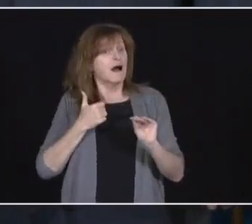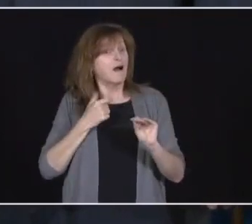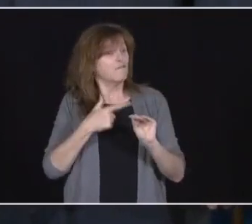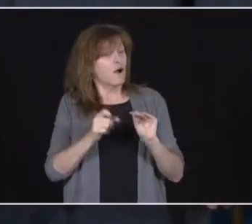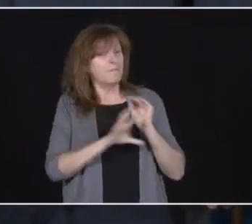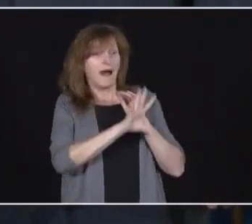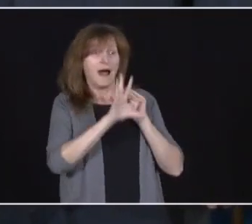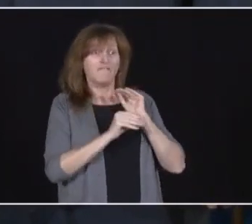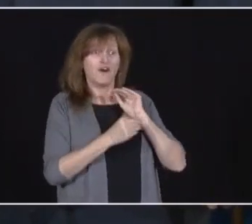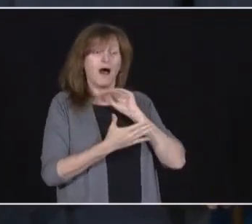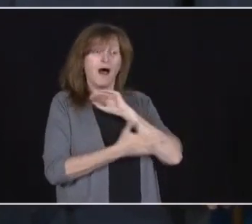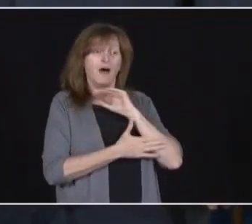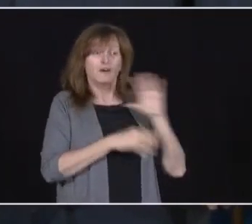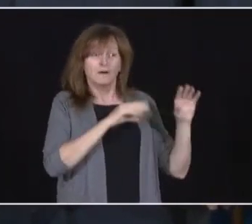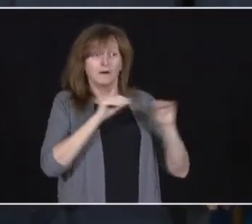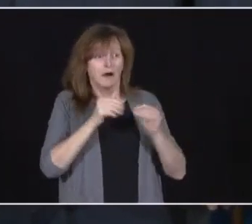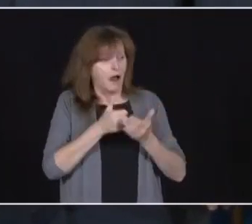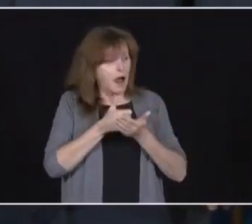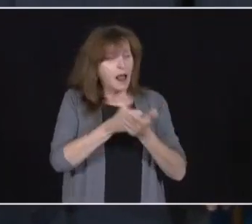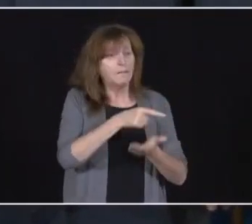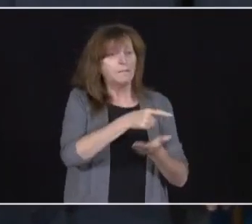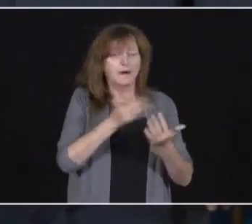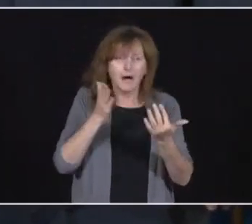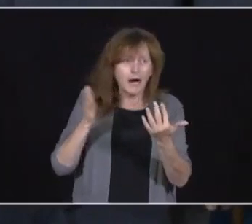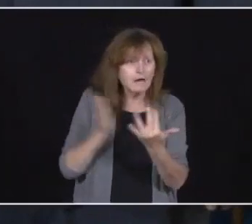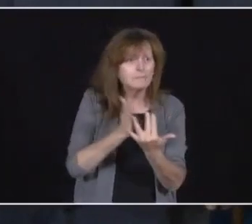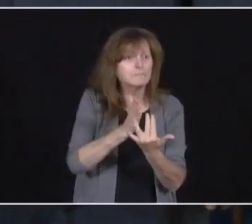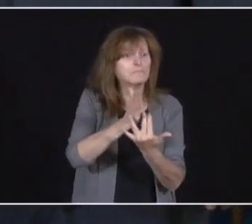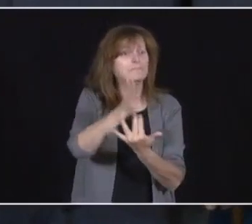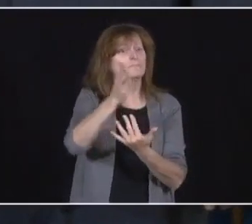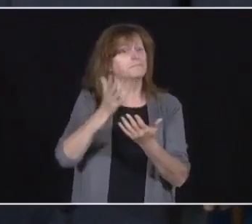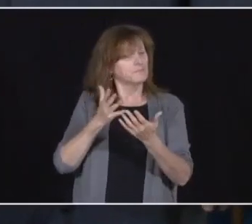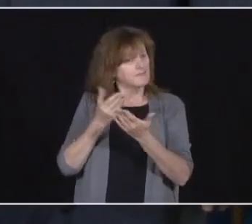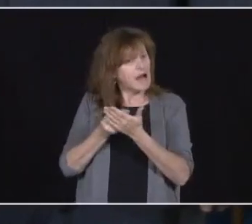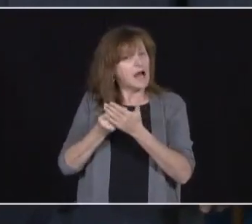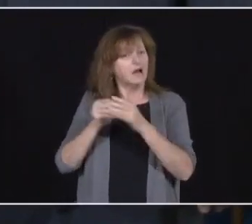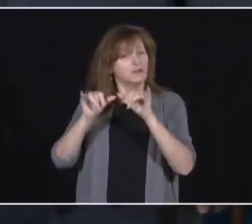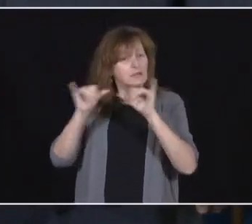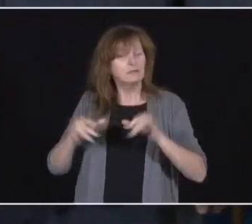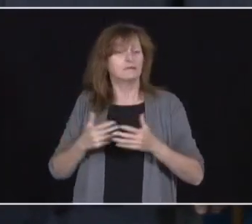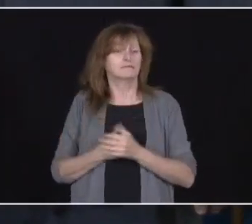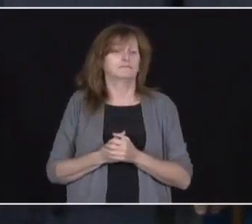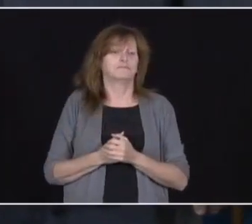will provide support for newcomers from Francophone African nations to navigate financial systems in Canada.